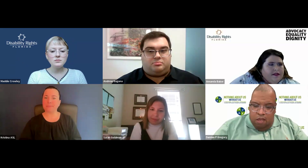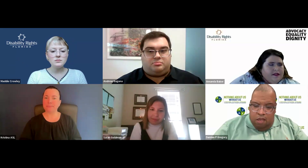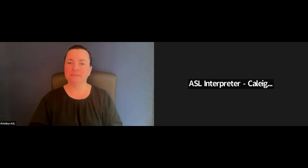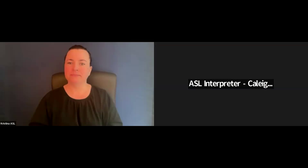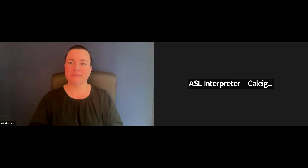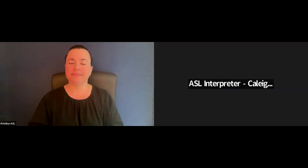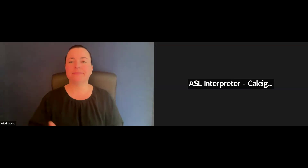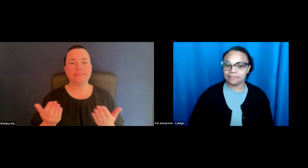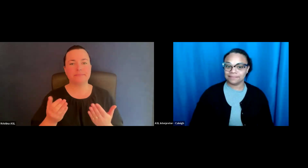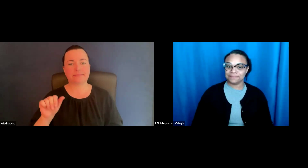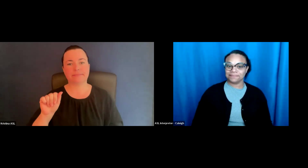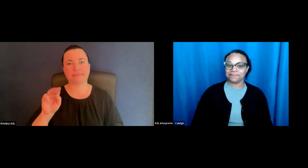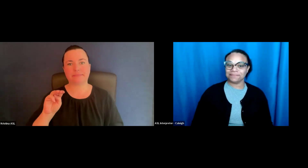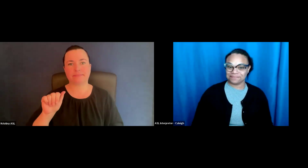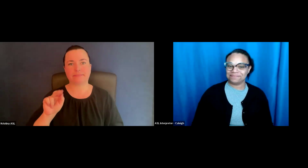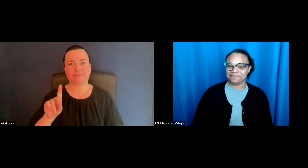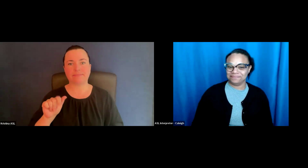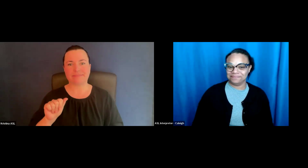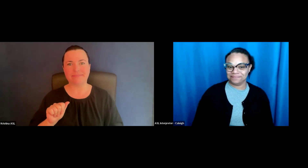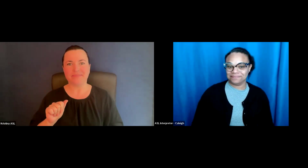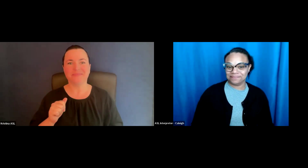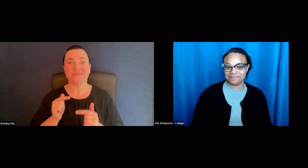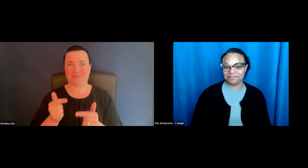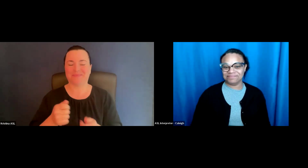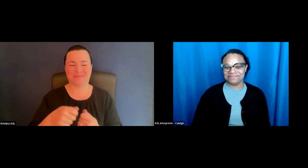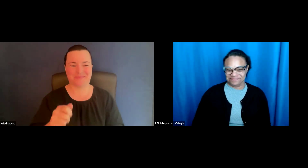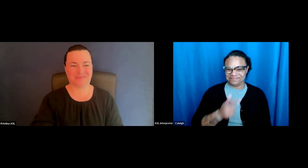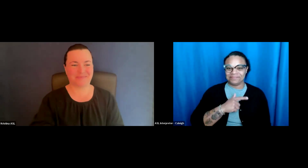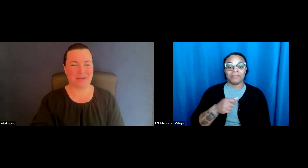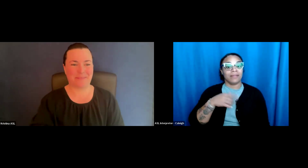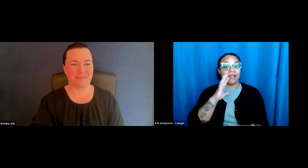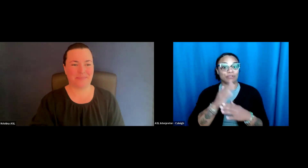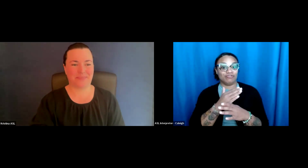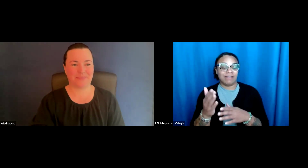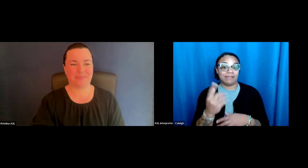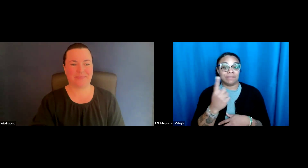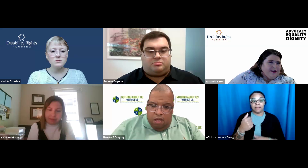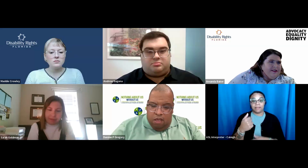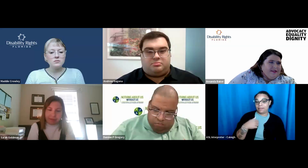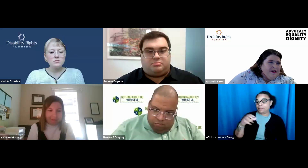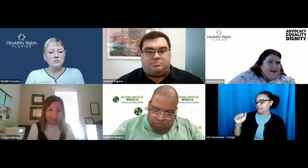This is Amanda. I'll share something that Sarah and I both worked on was working persons.